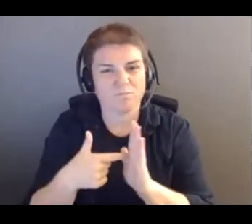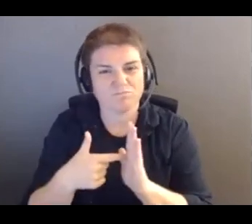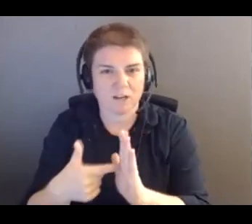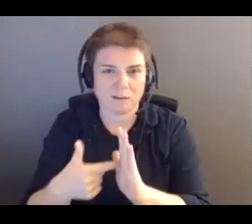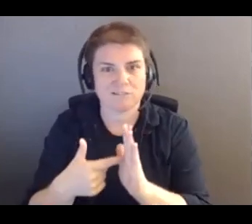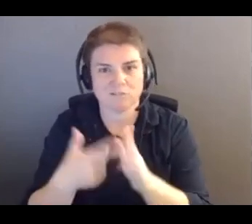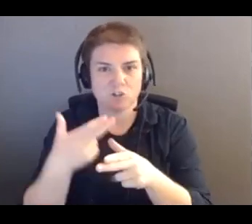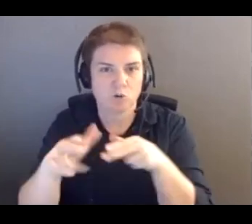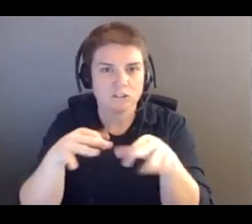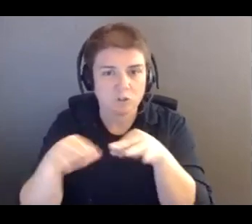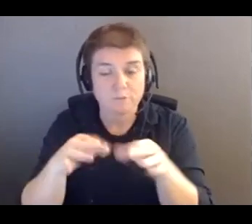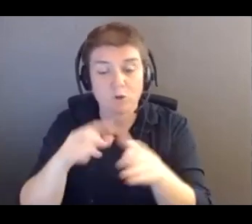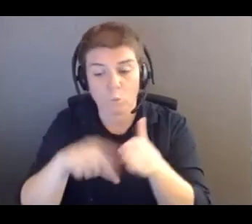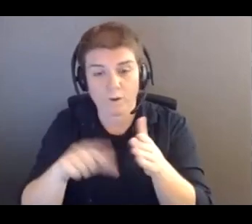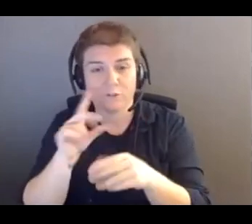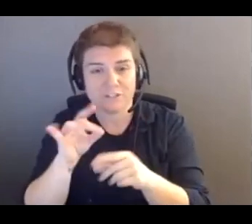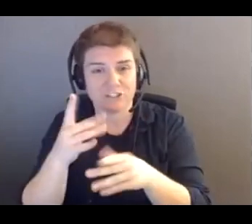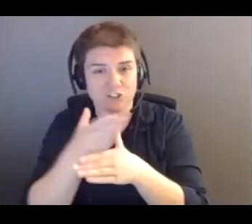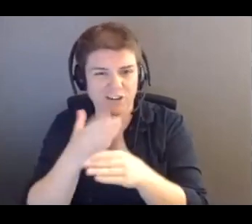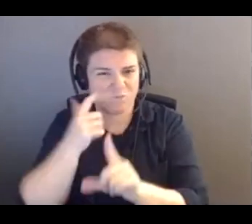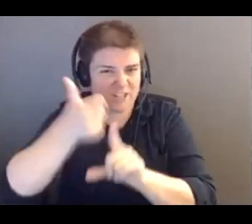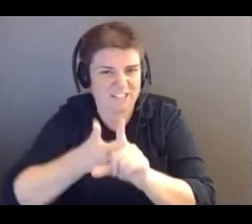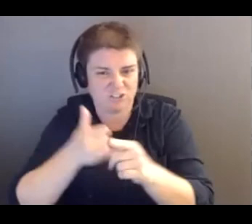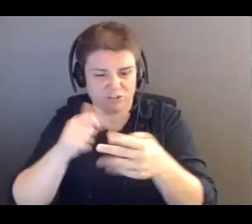have shared in each upload area to make it obvious and clear to the assessors why you